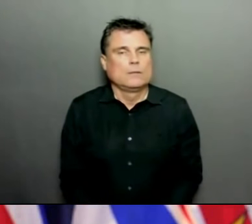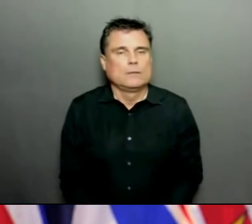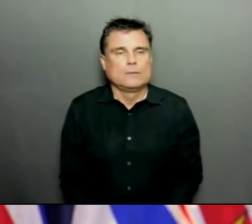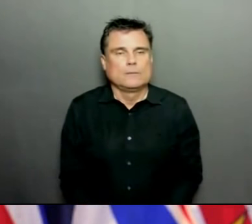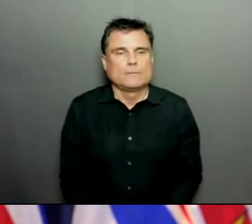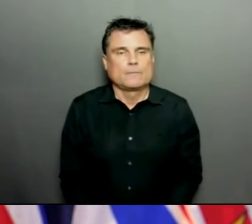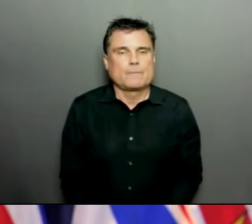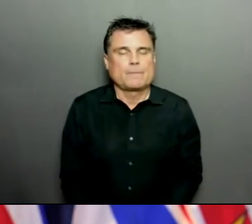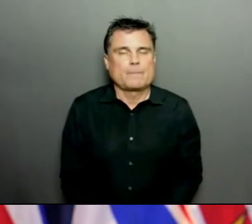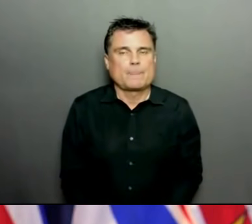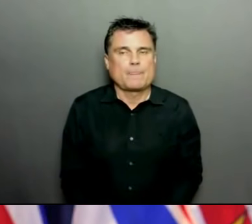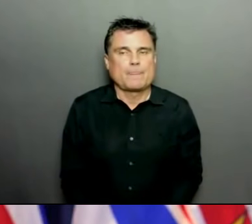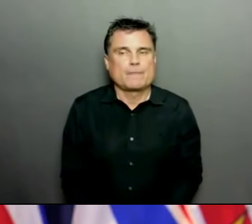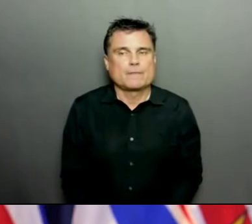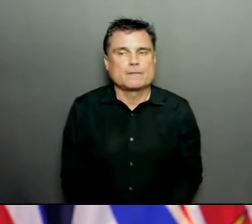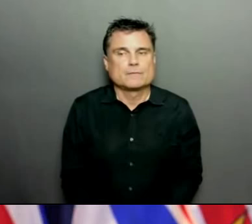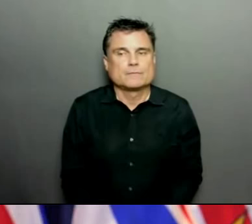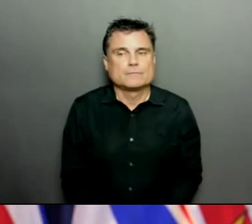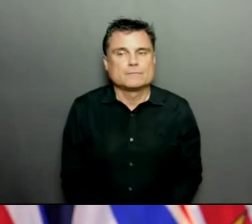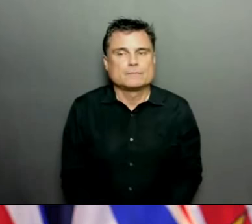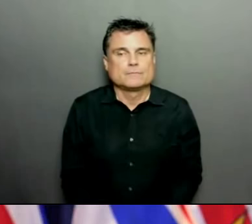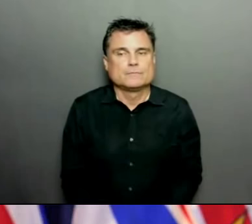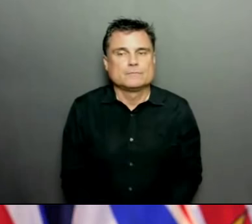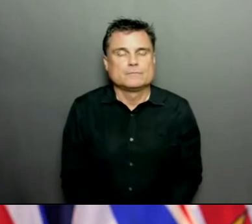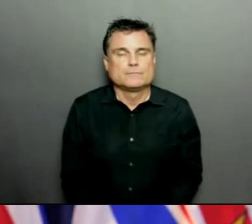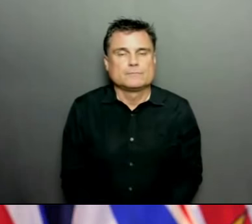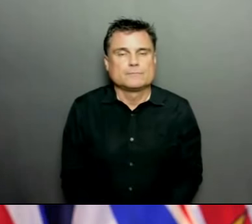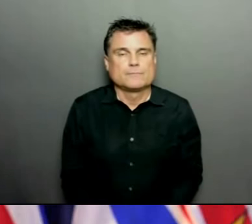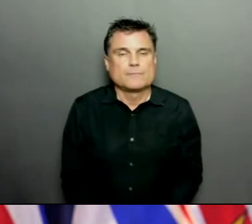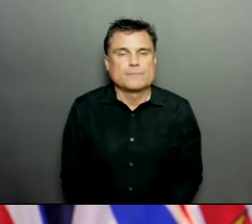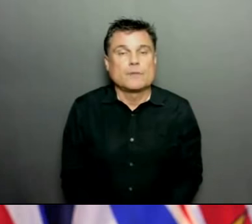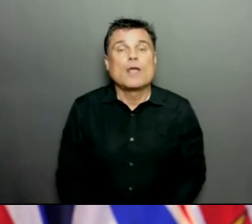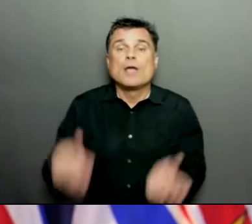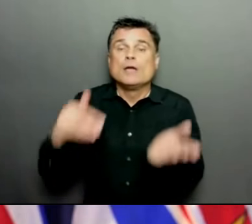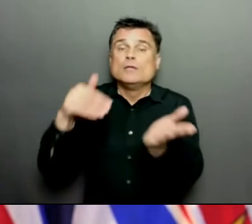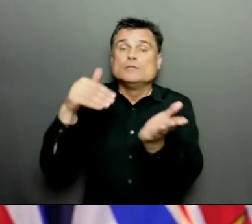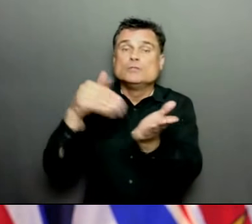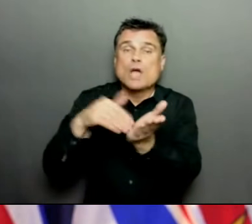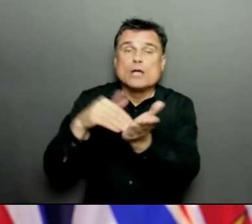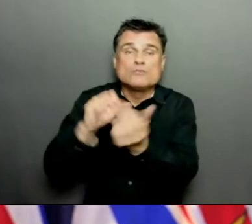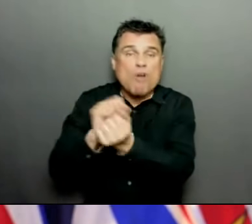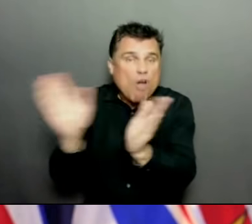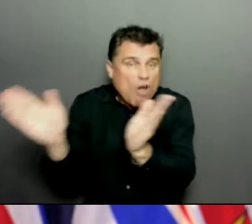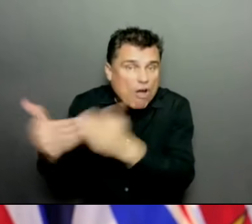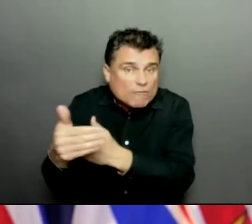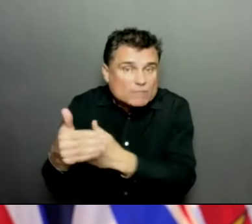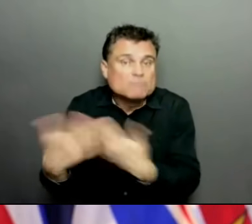from physicians and protection nurse to report and to Bill, and that is a very significant achievement